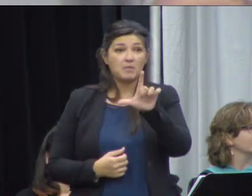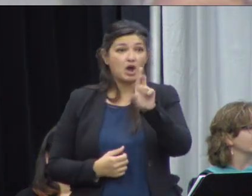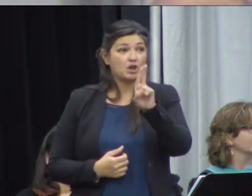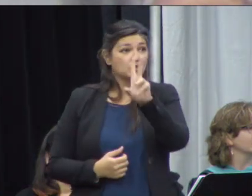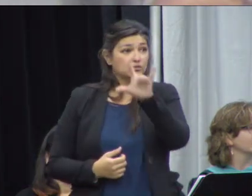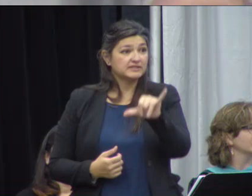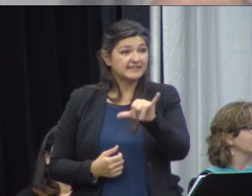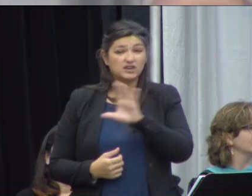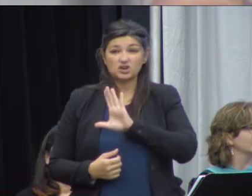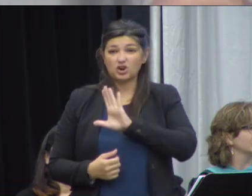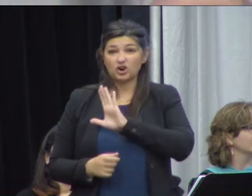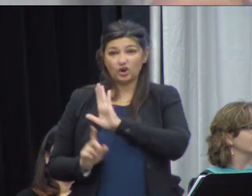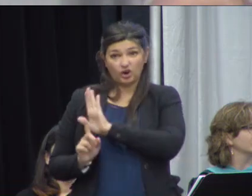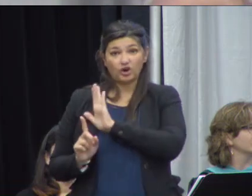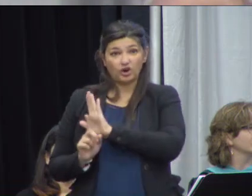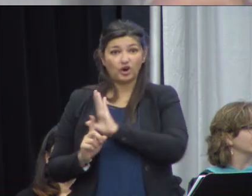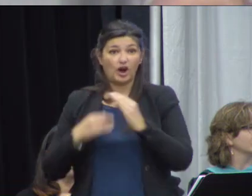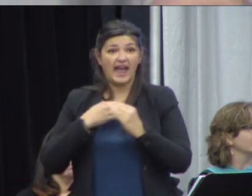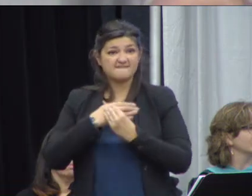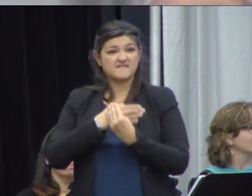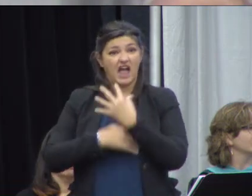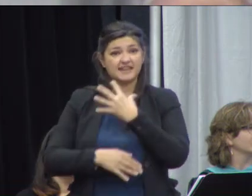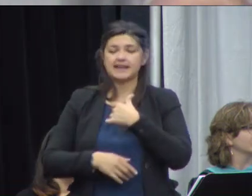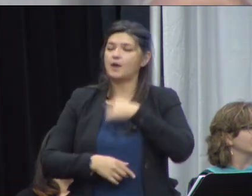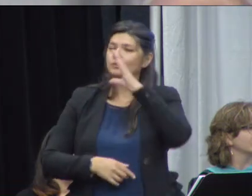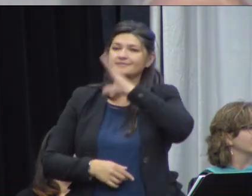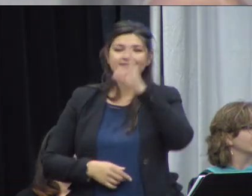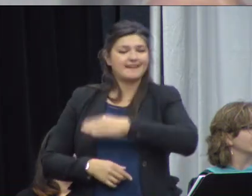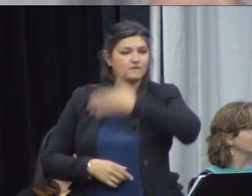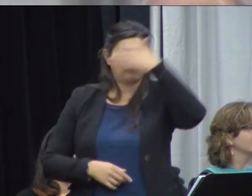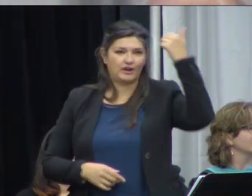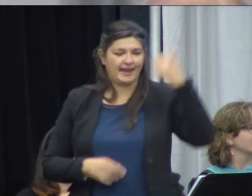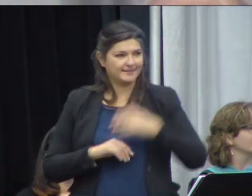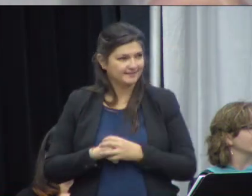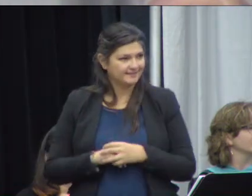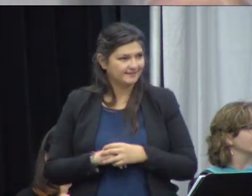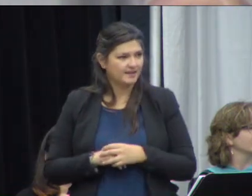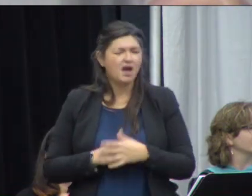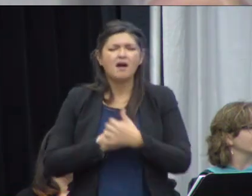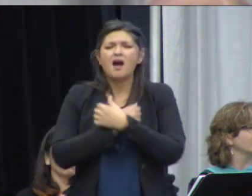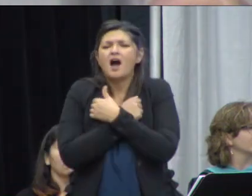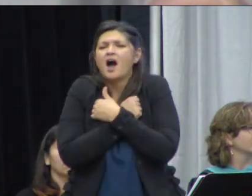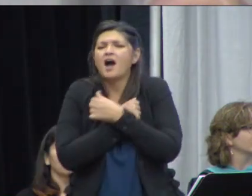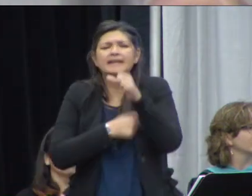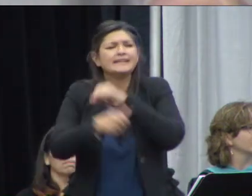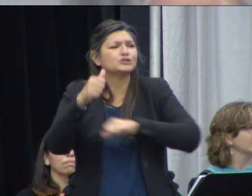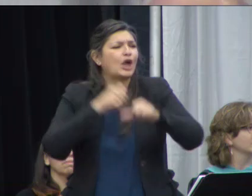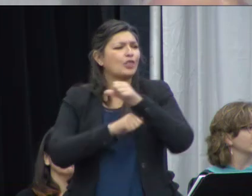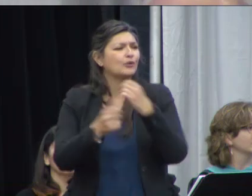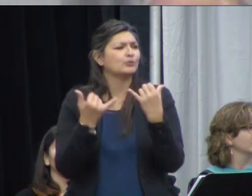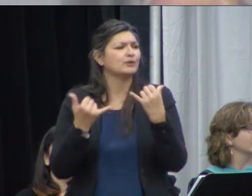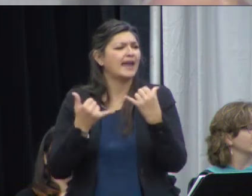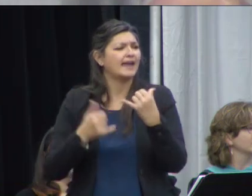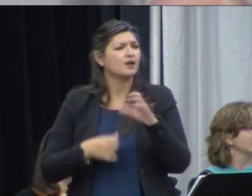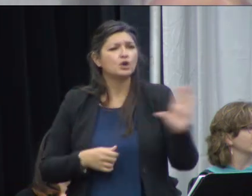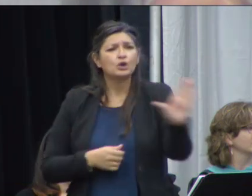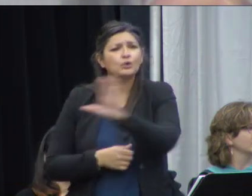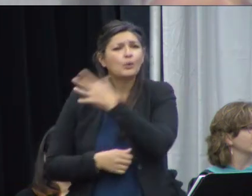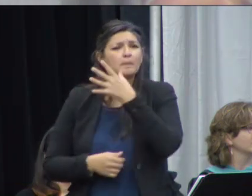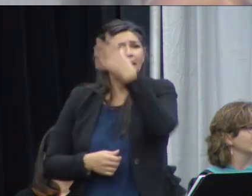Make sure you give each other a big hug before today is over. Tell your parents thanks and that you love them.